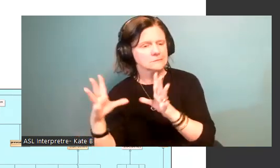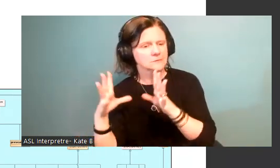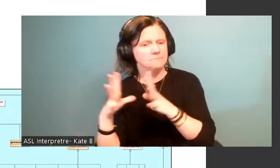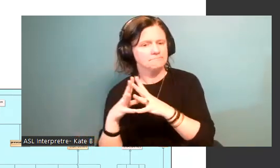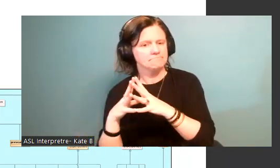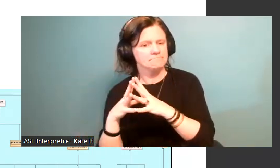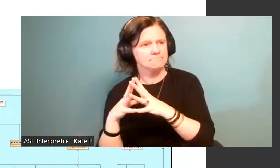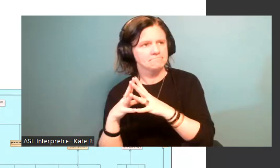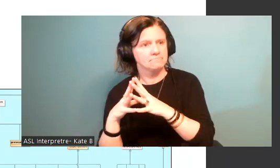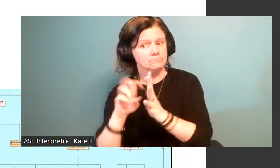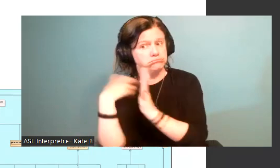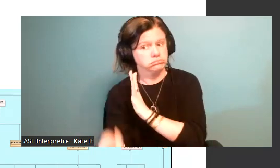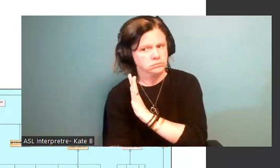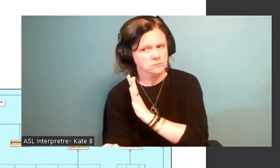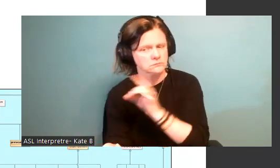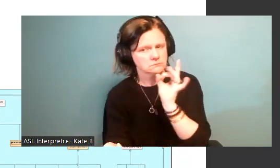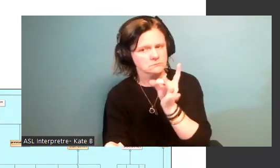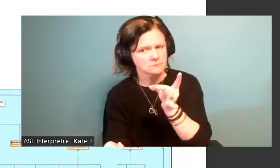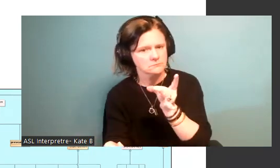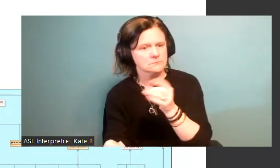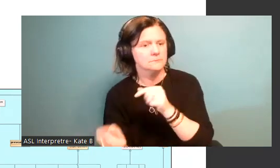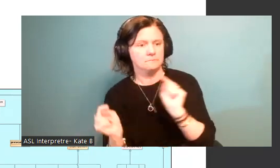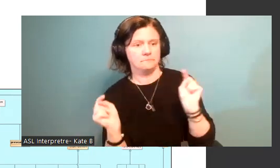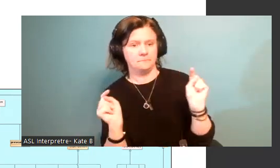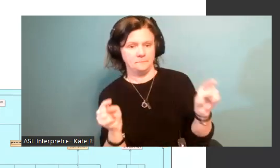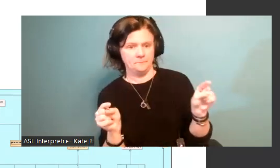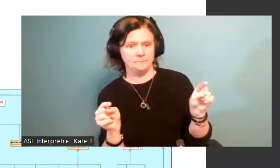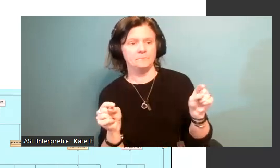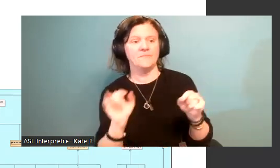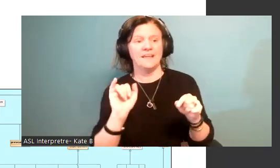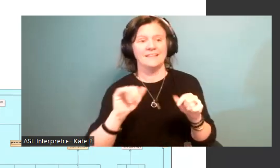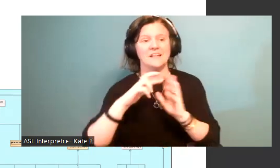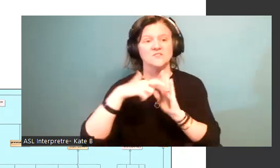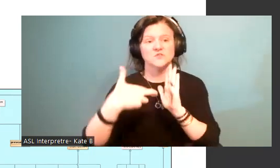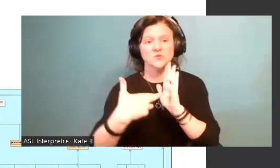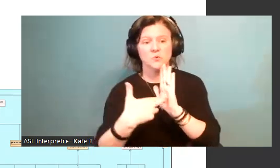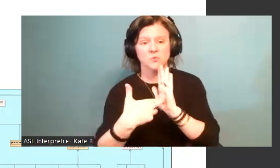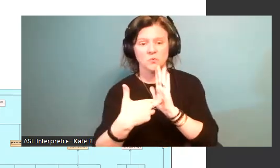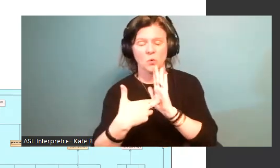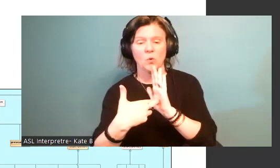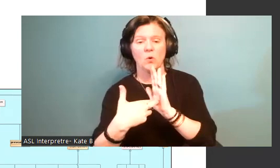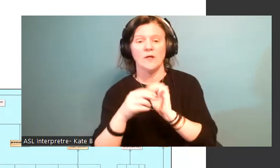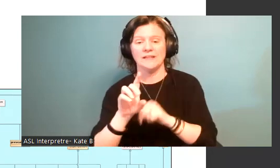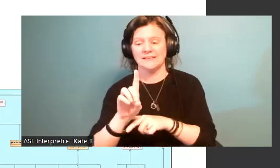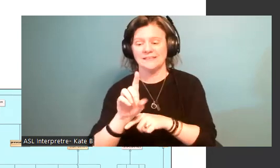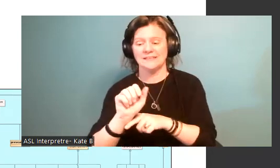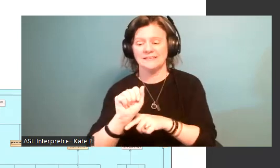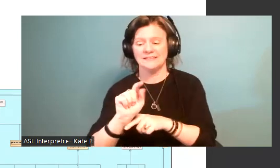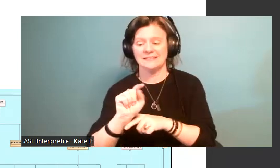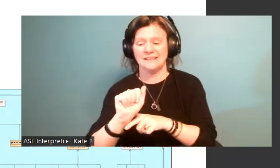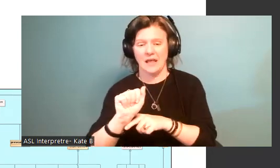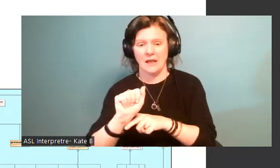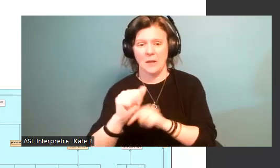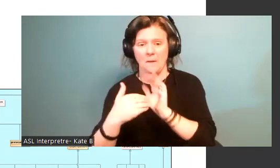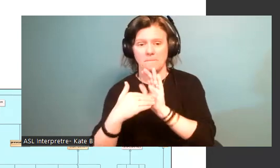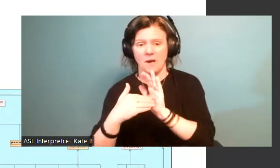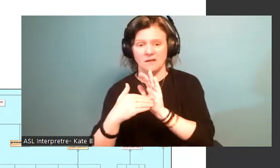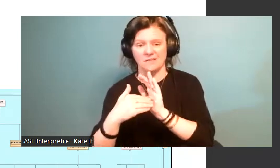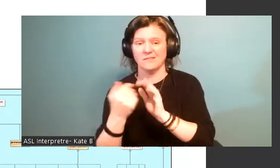functionality. When we get into widgets and